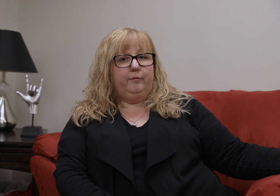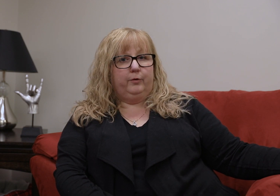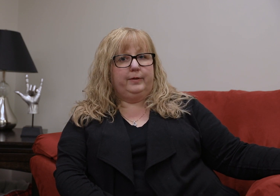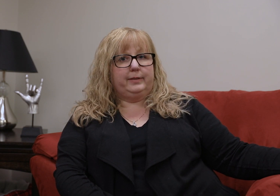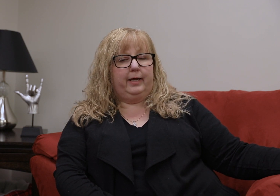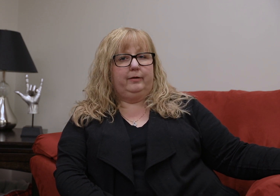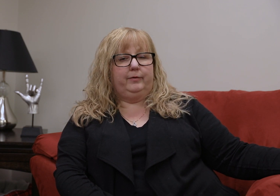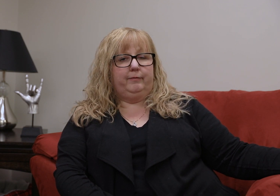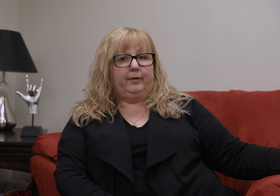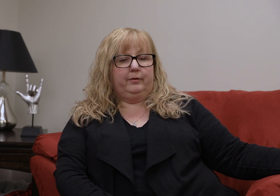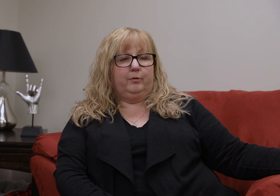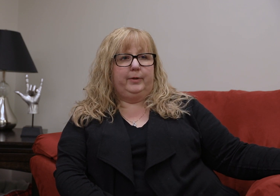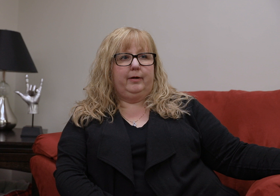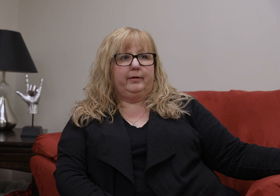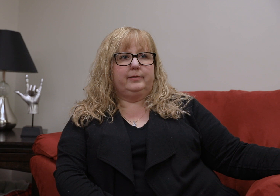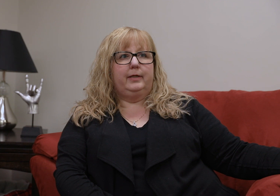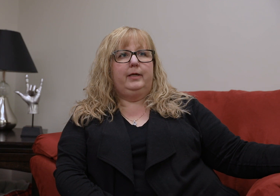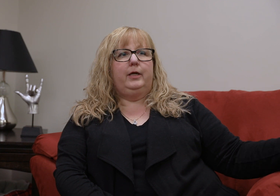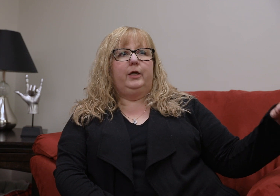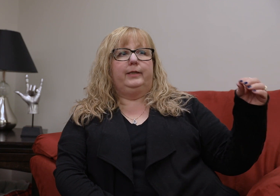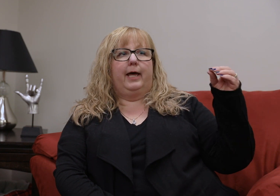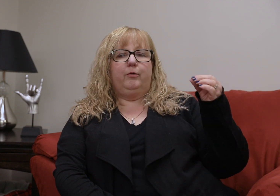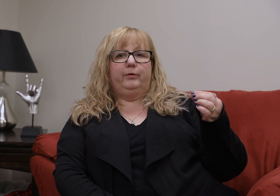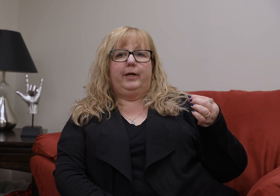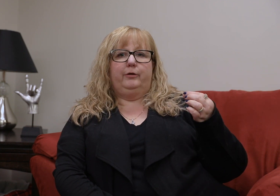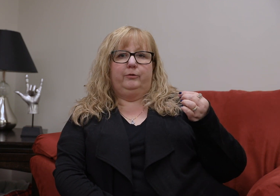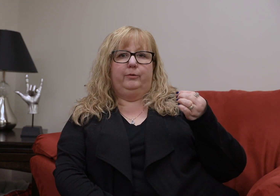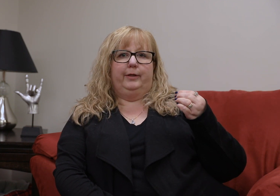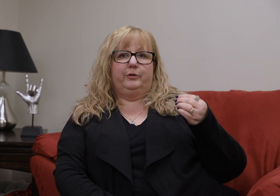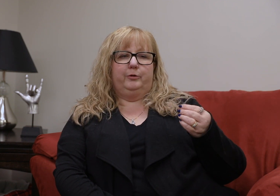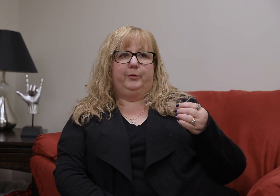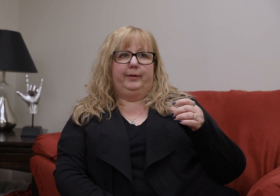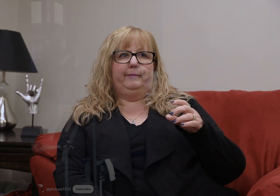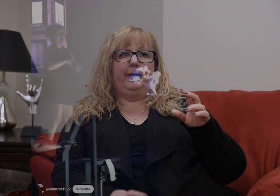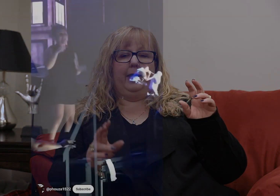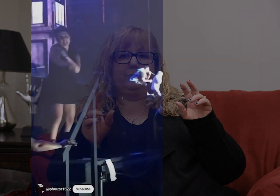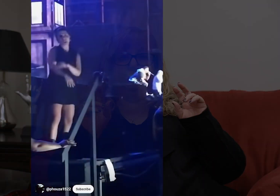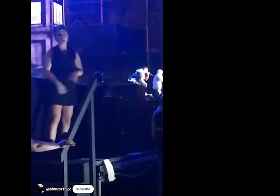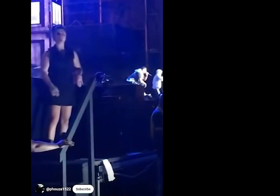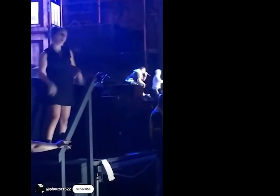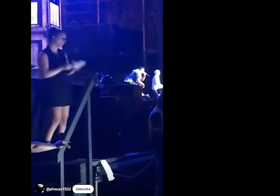because not only are you interpreting the actual words in